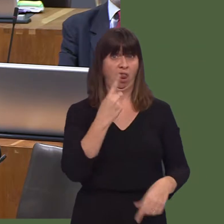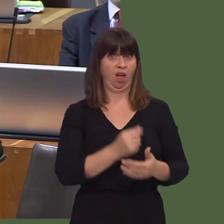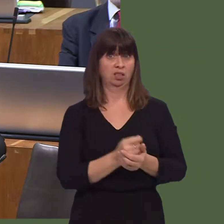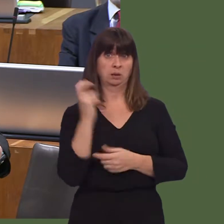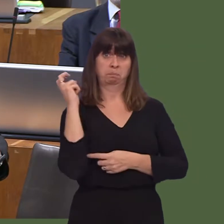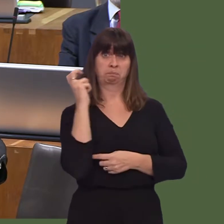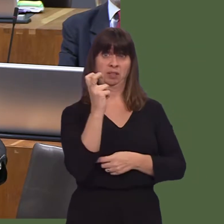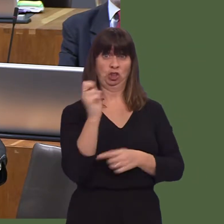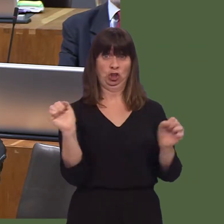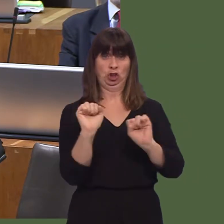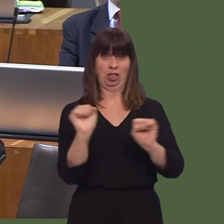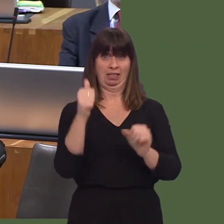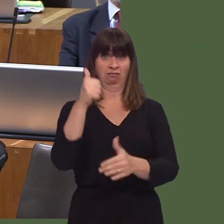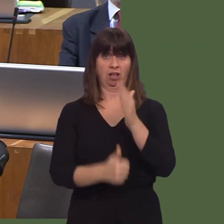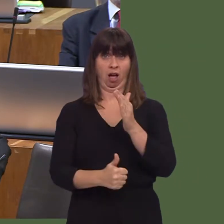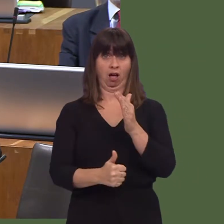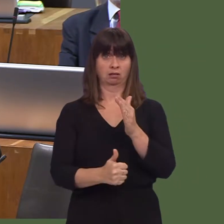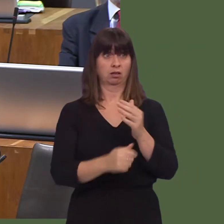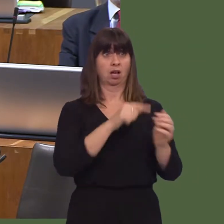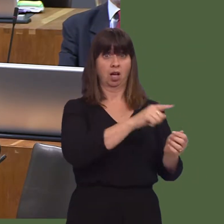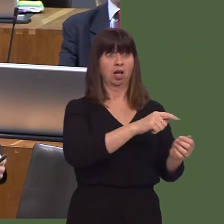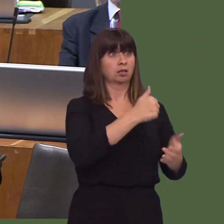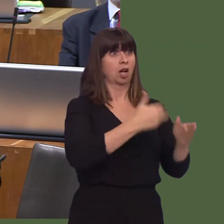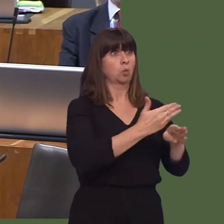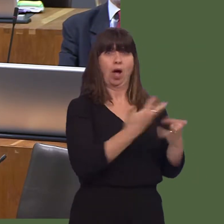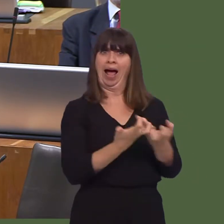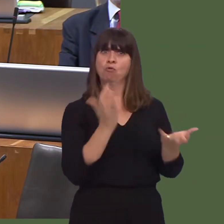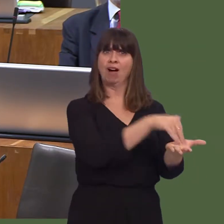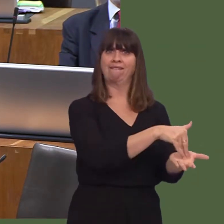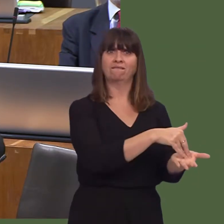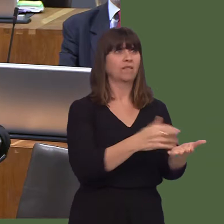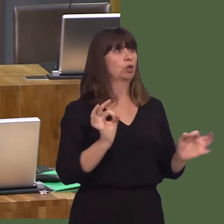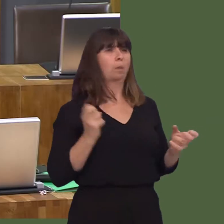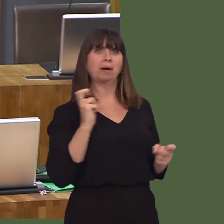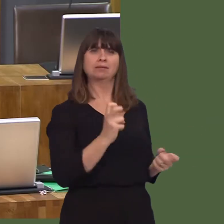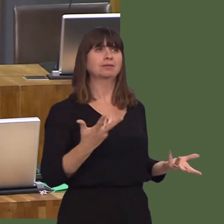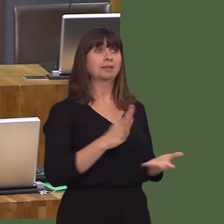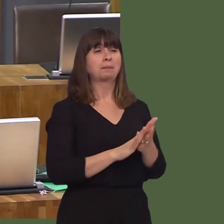And something very small like that can make an enormous difference to the range of skills and talents open to people. So, having that kind of open mindó.